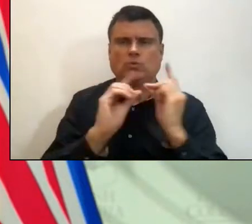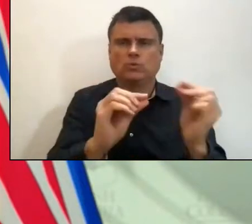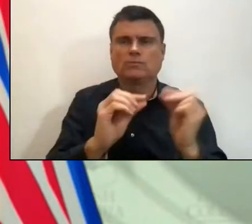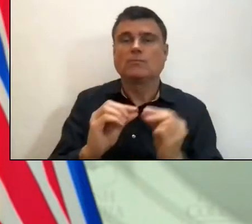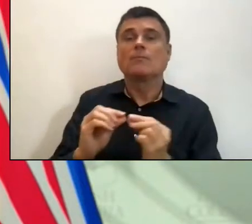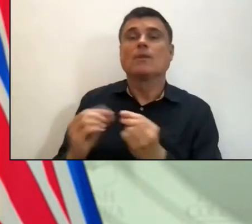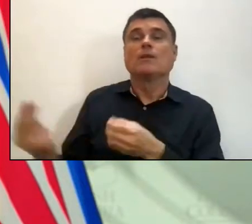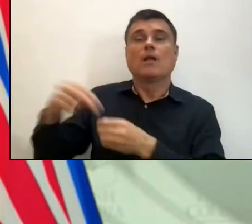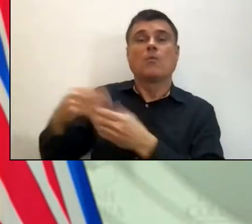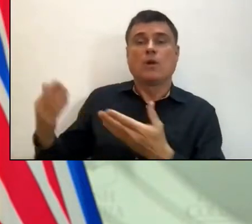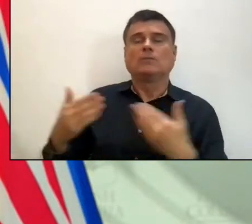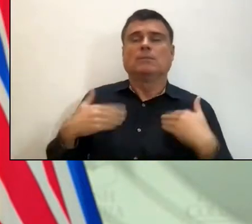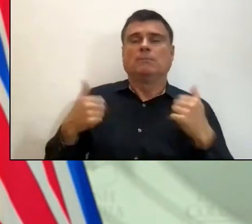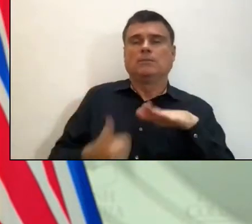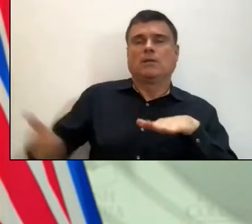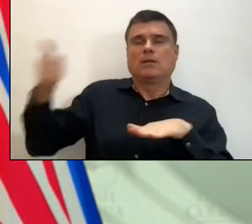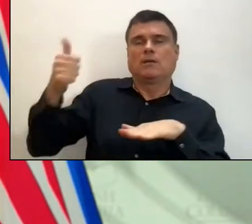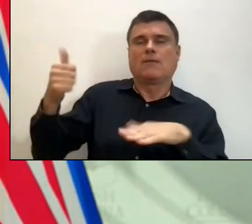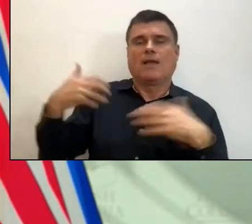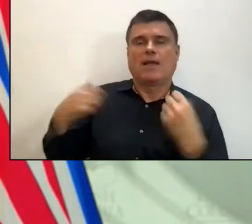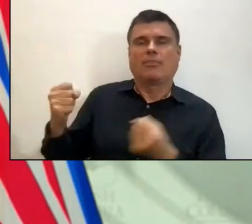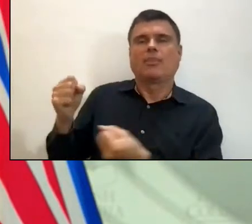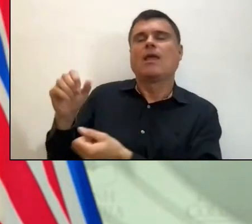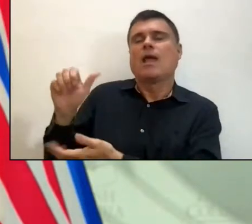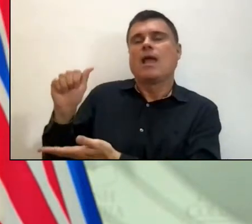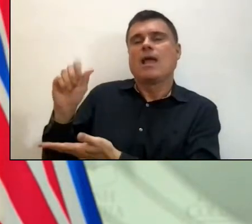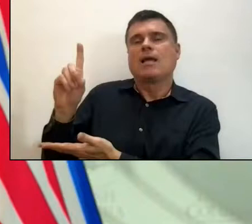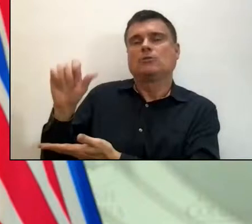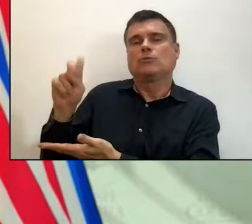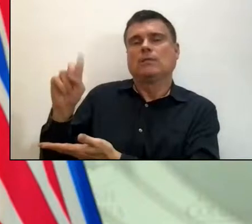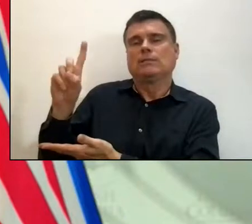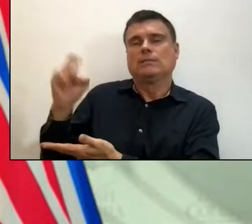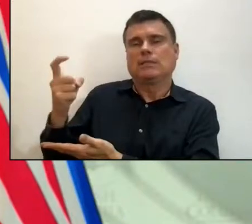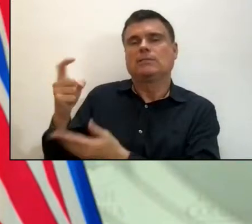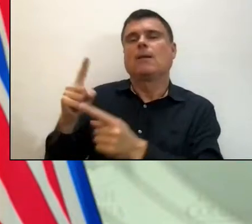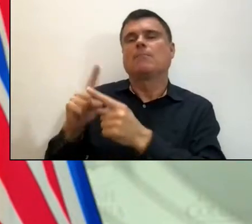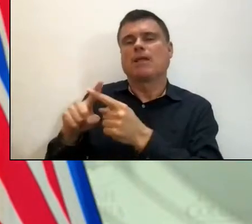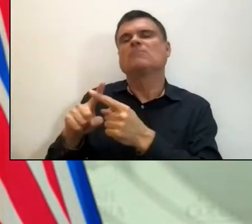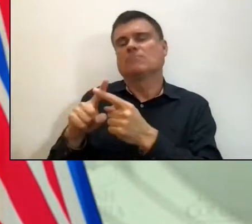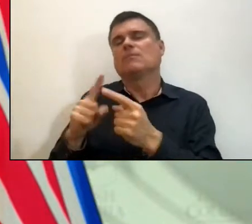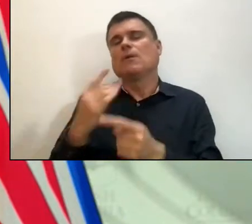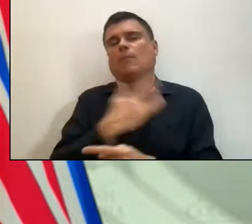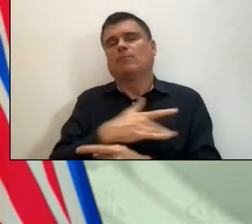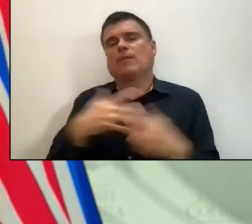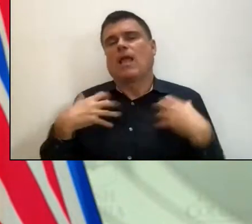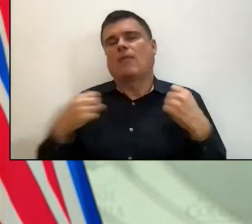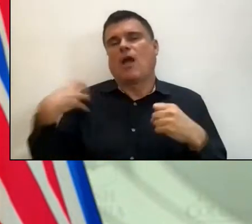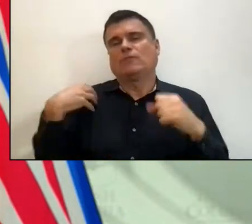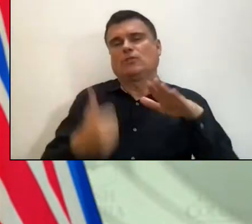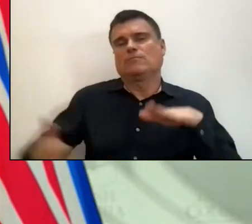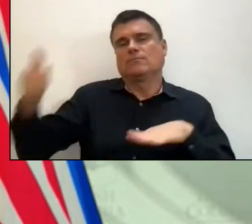Henry the provincial health ?er who will speak of another threat.